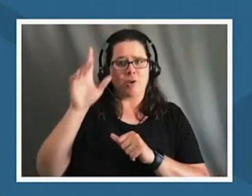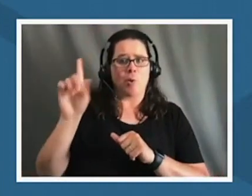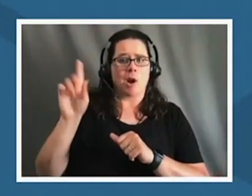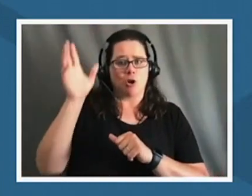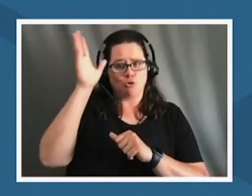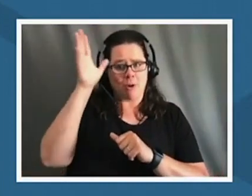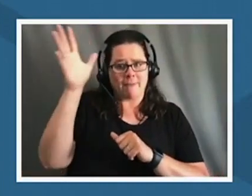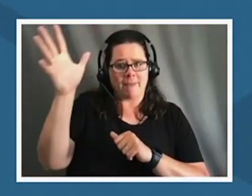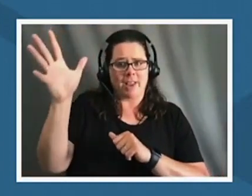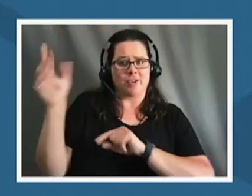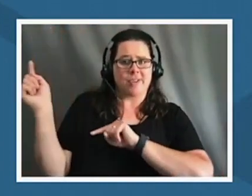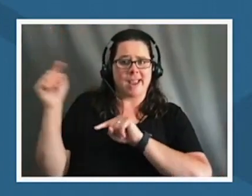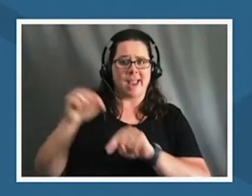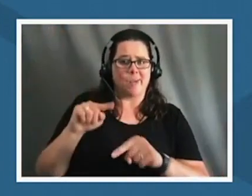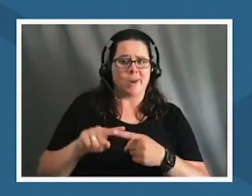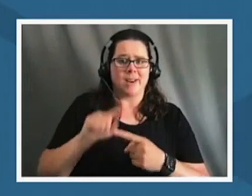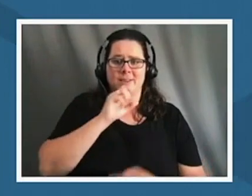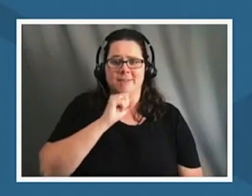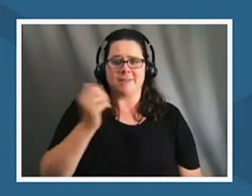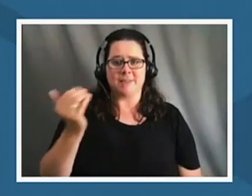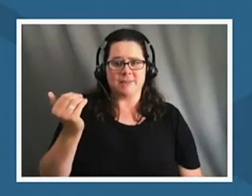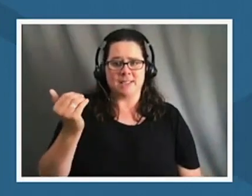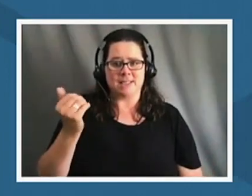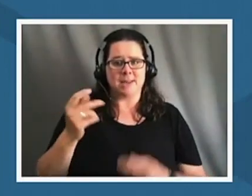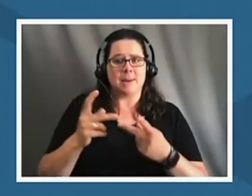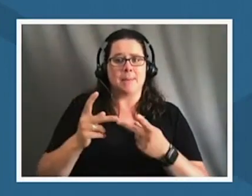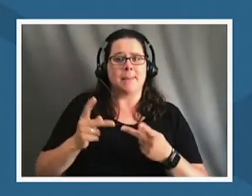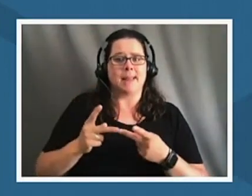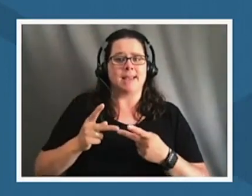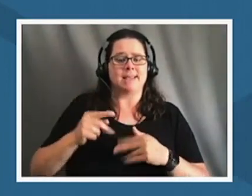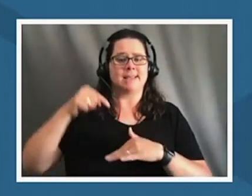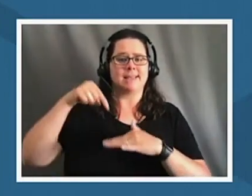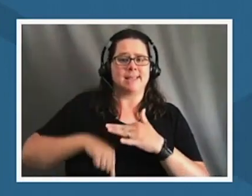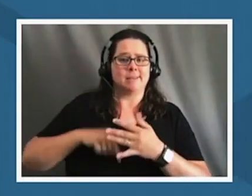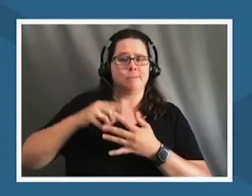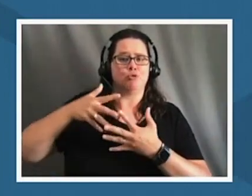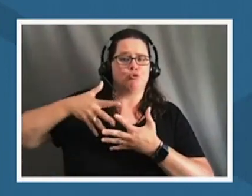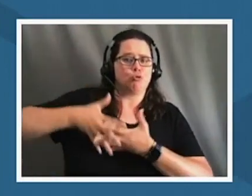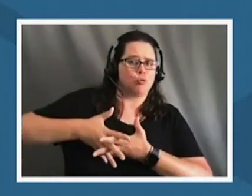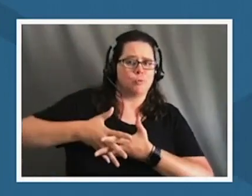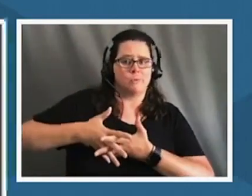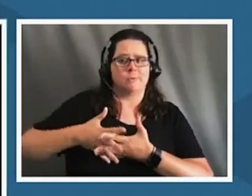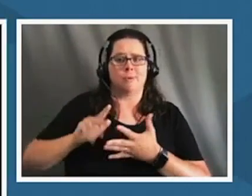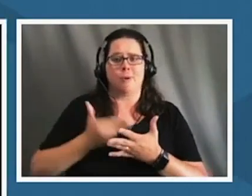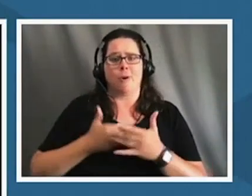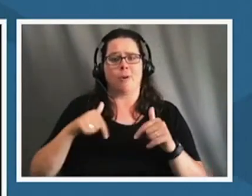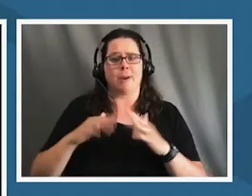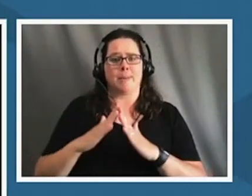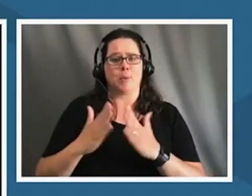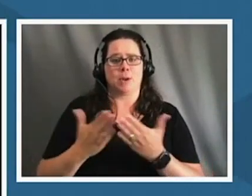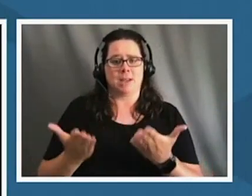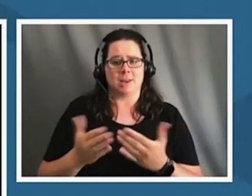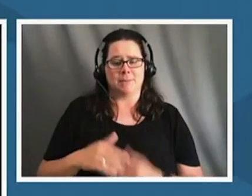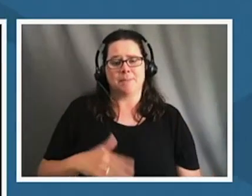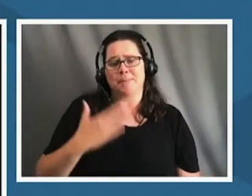was 15 and so it's a place that we have deep roots in our community